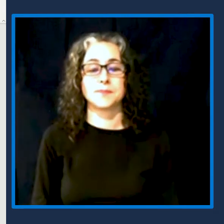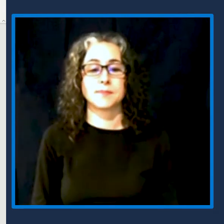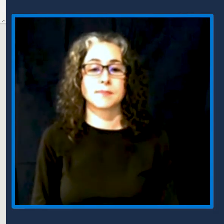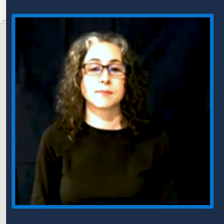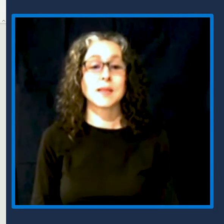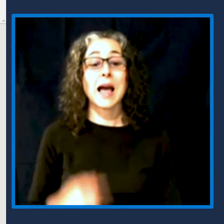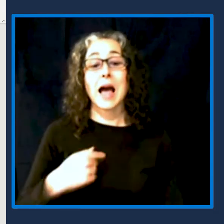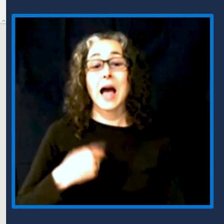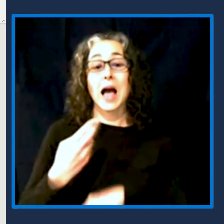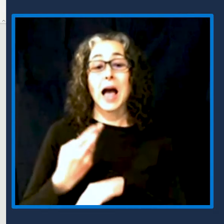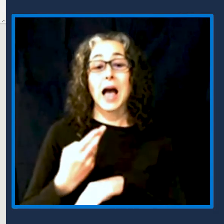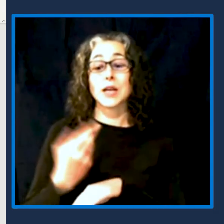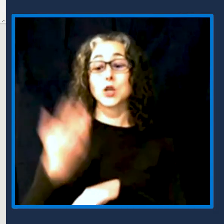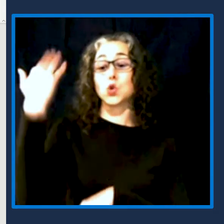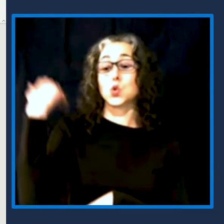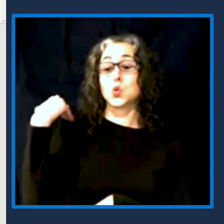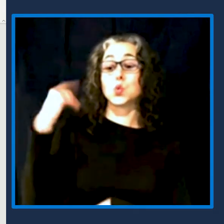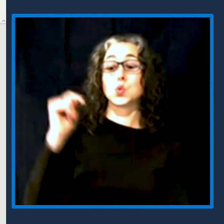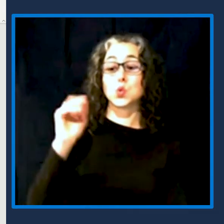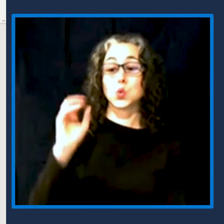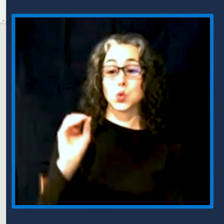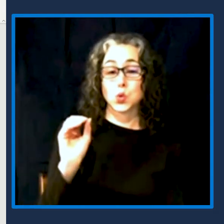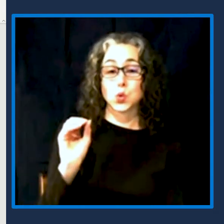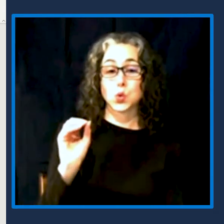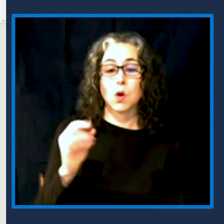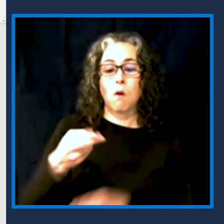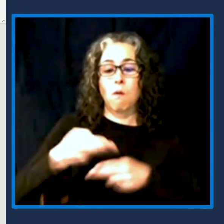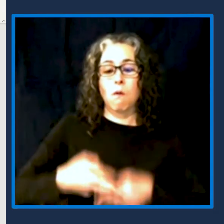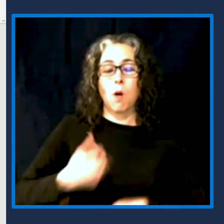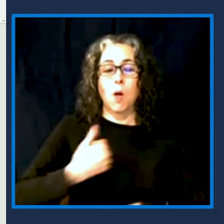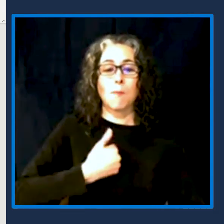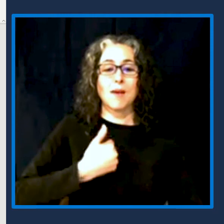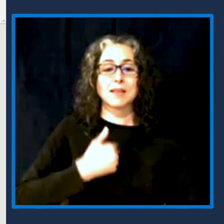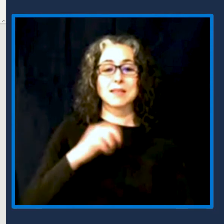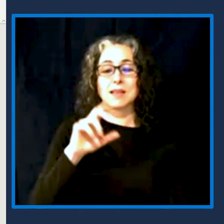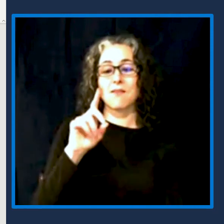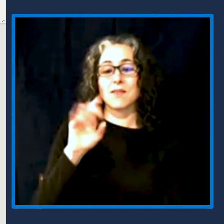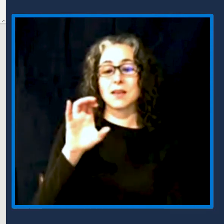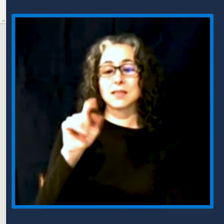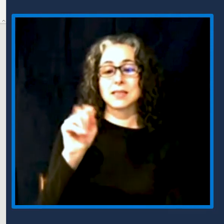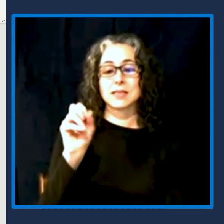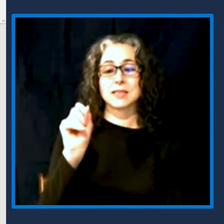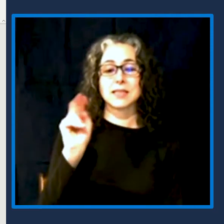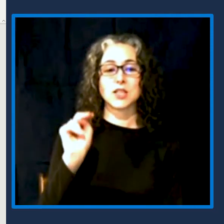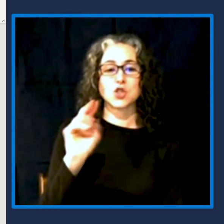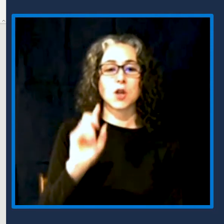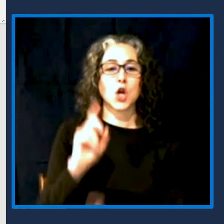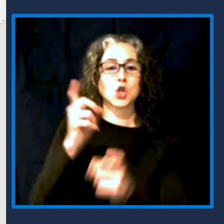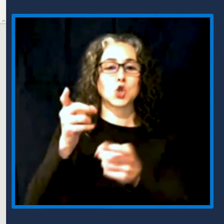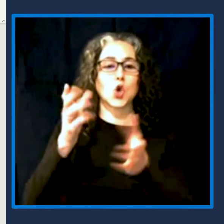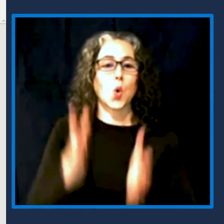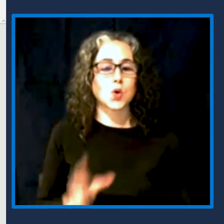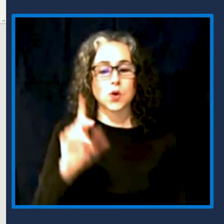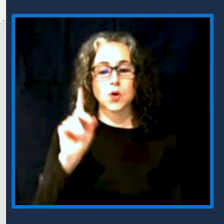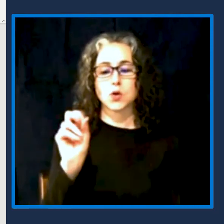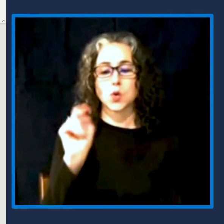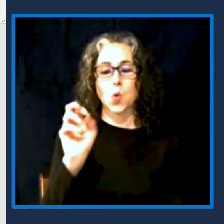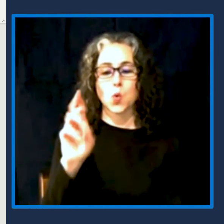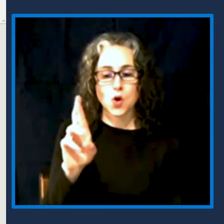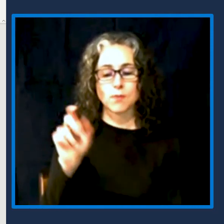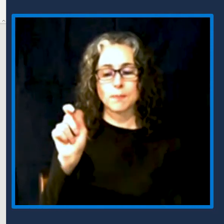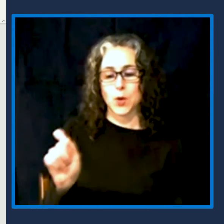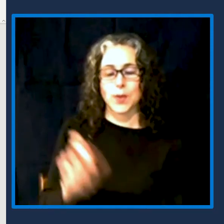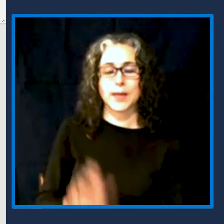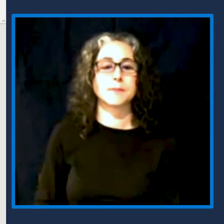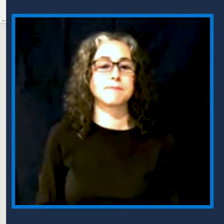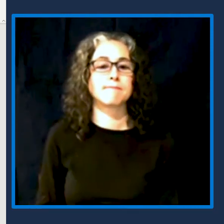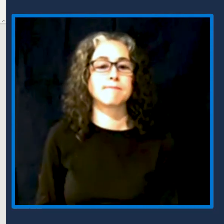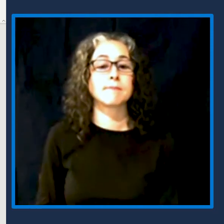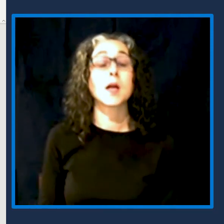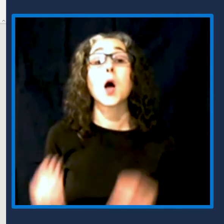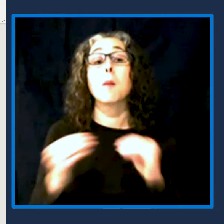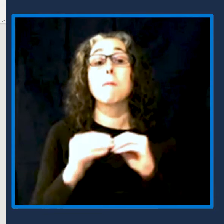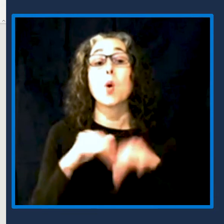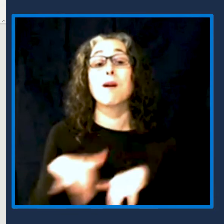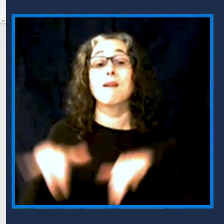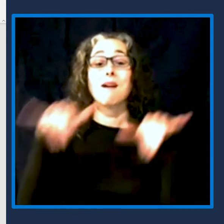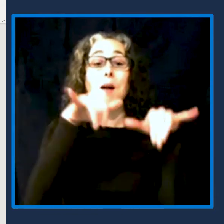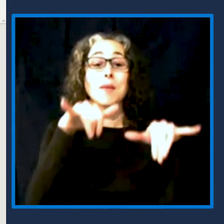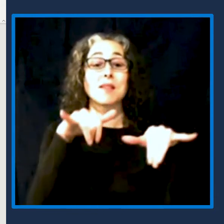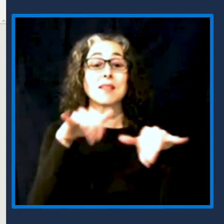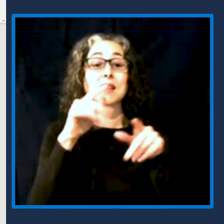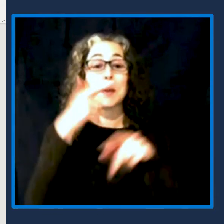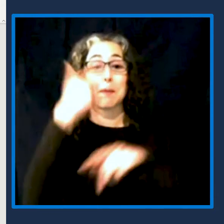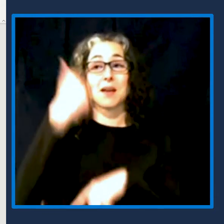i used to call myself a dictation donor period more commonly because i felt as if the dictation